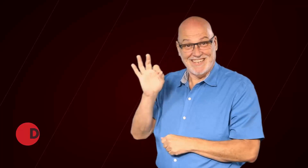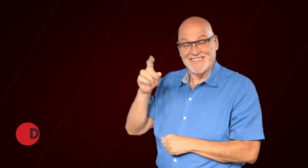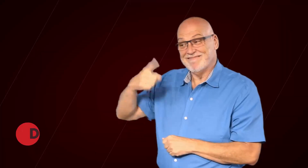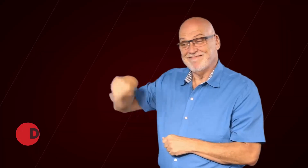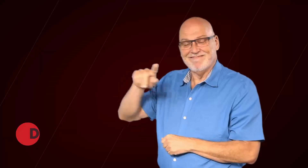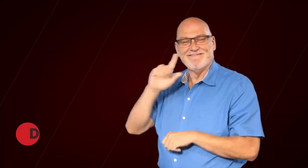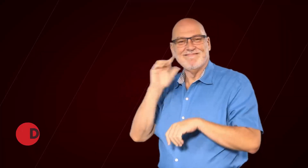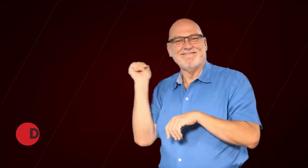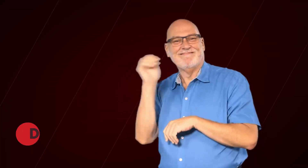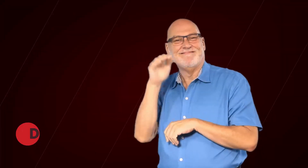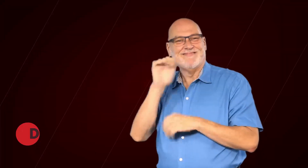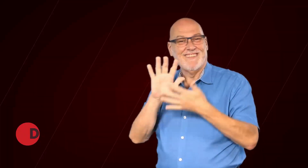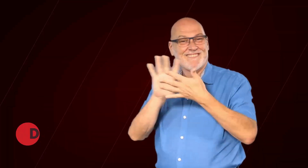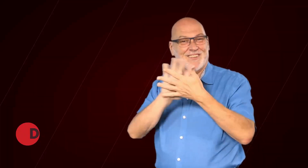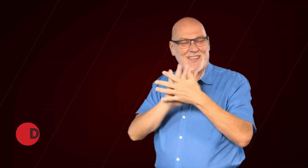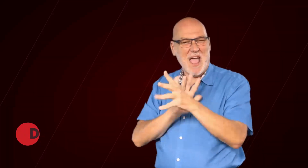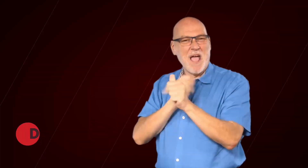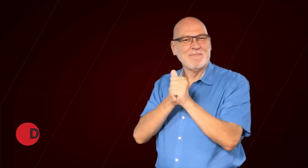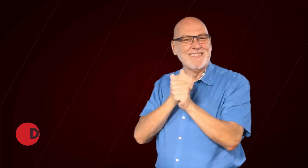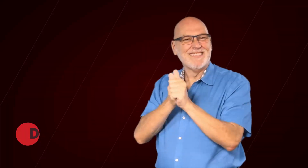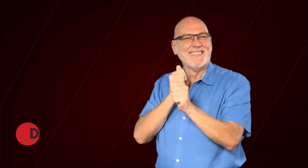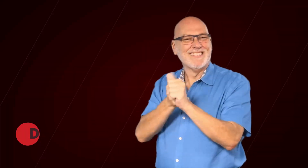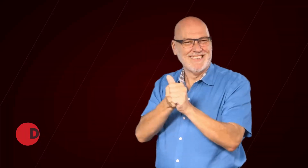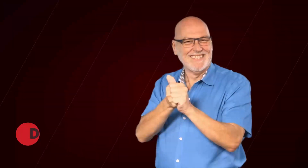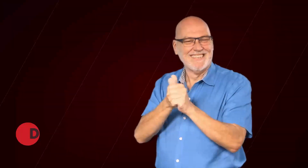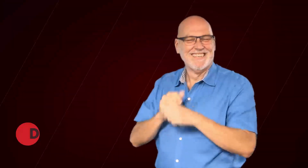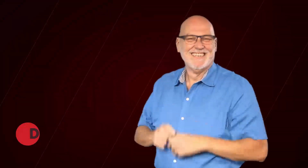to get new video updates!